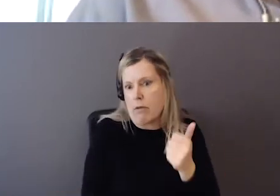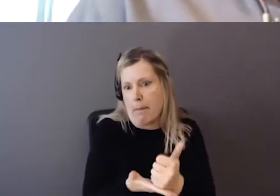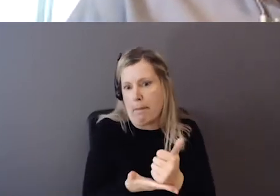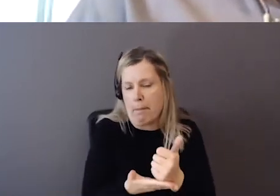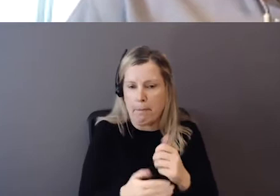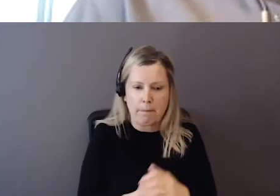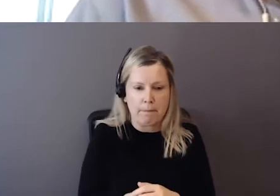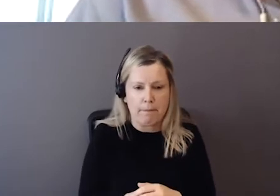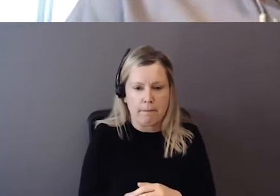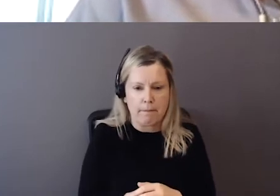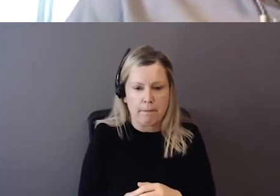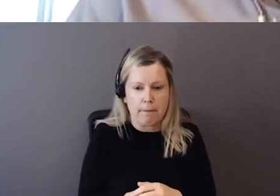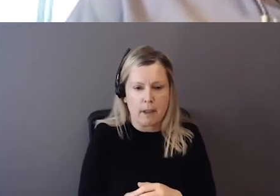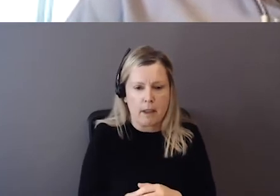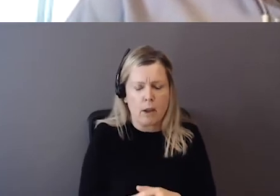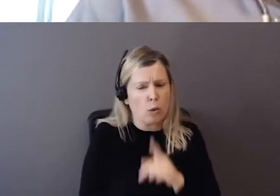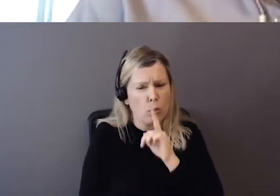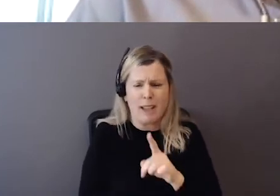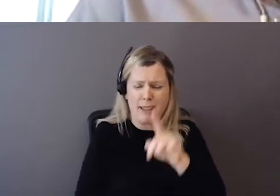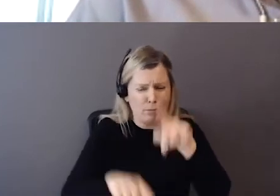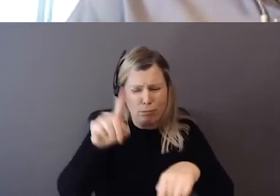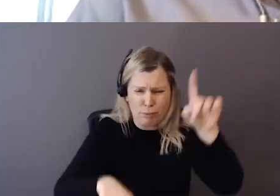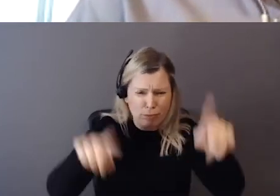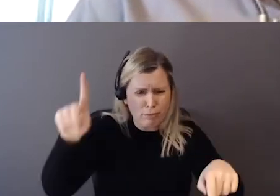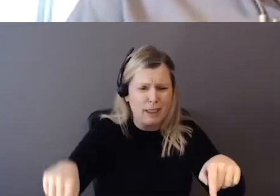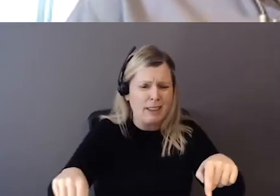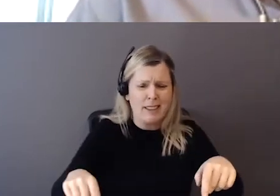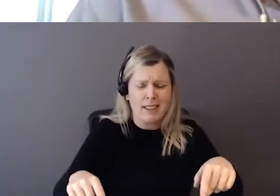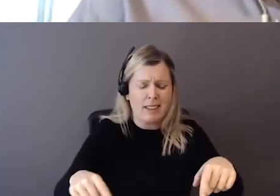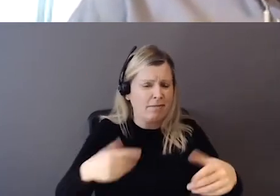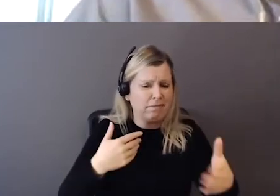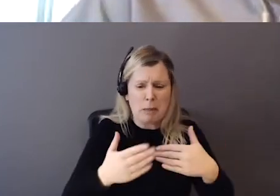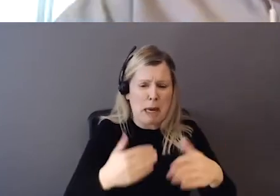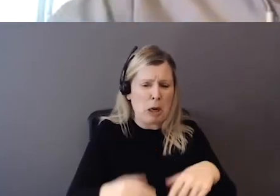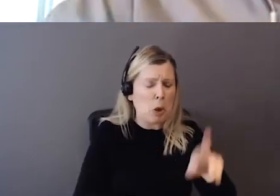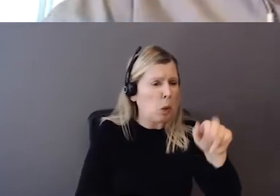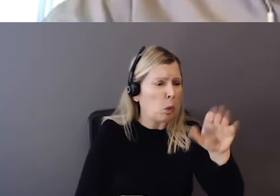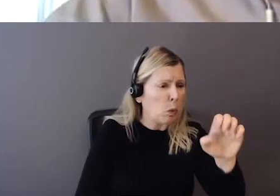everyone. Because everyone is different in someway, whether it's race, or sex, or religion,